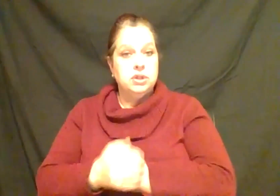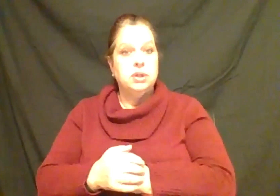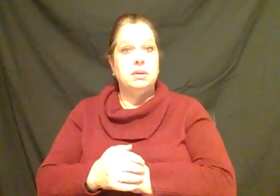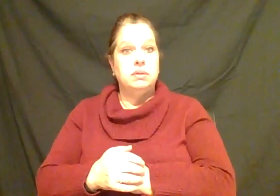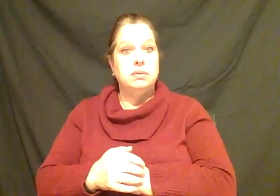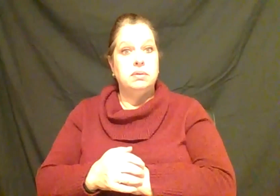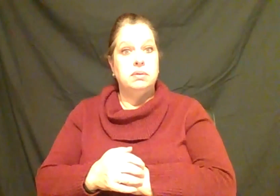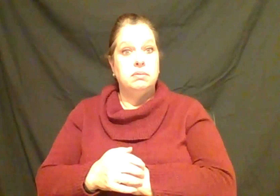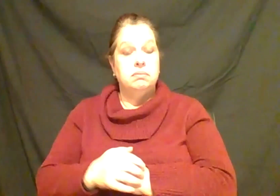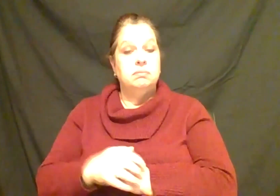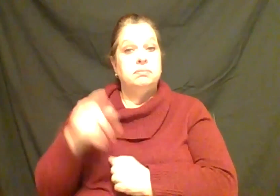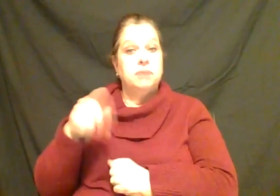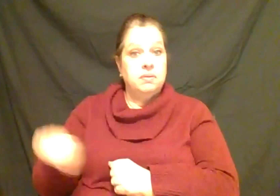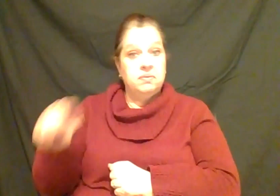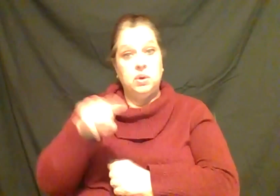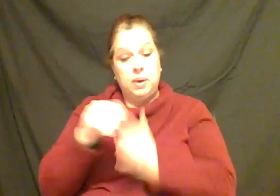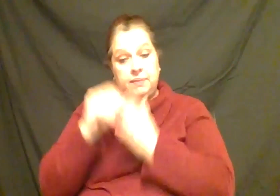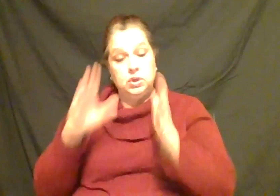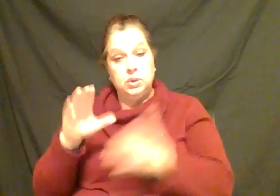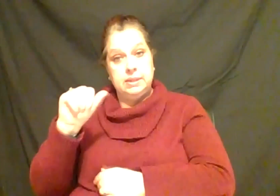listening that has students and academies that are currently enrolled in academies